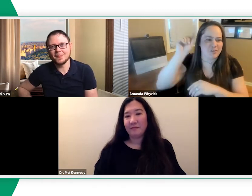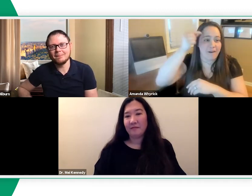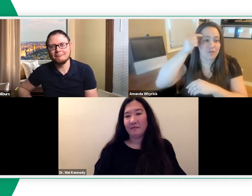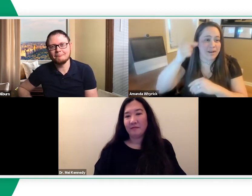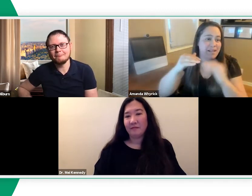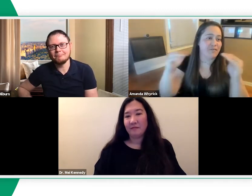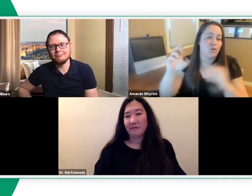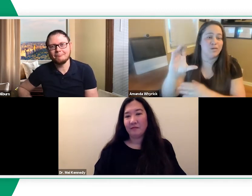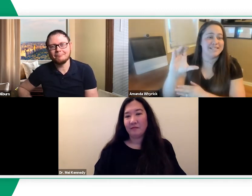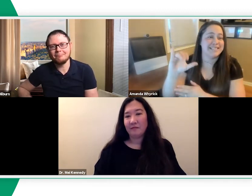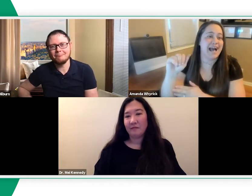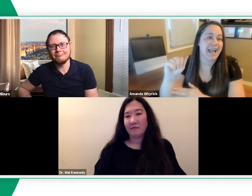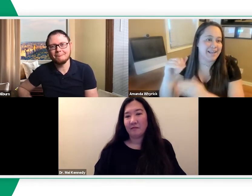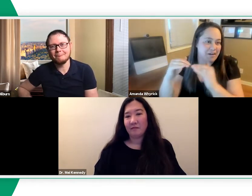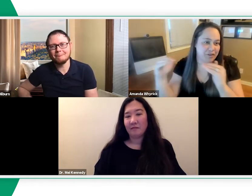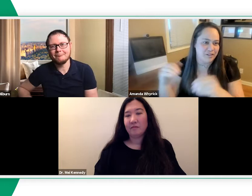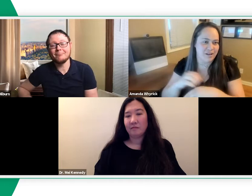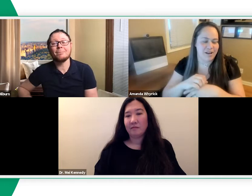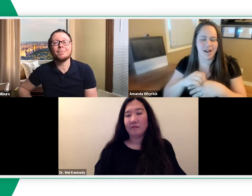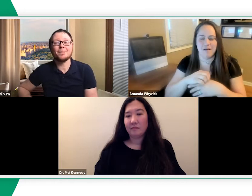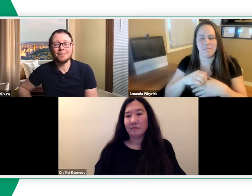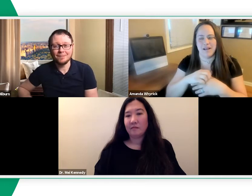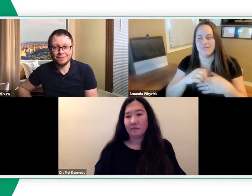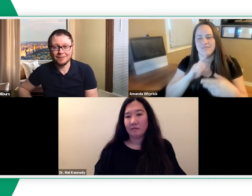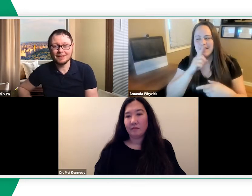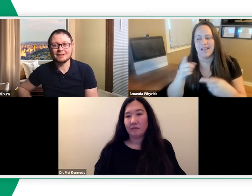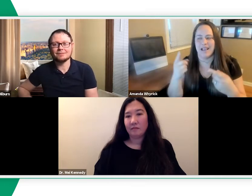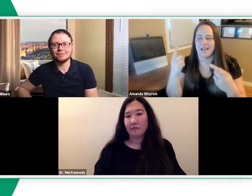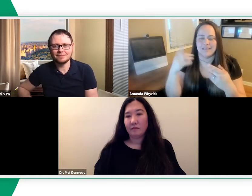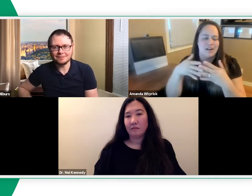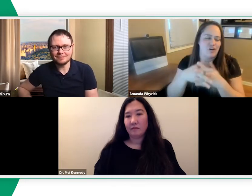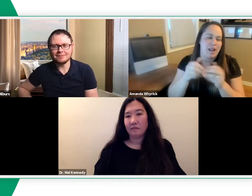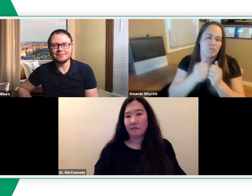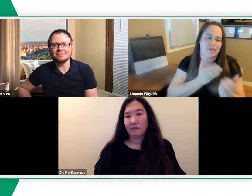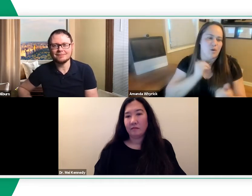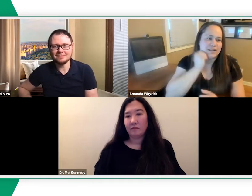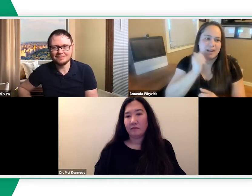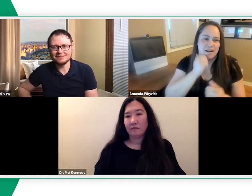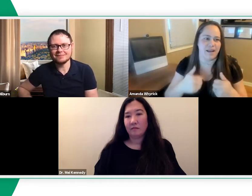on a government level or the CIA level.” But, really, it’s ingrained with our day-to-day